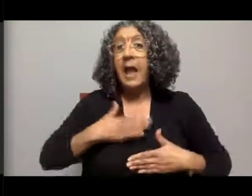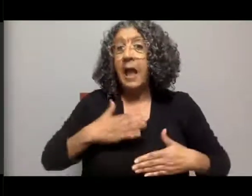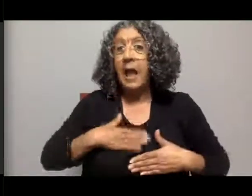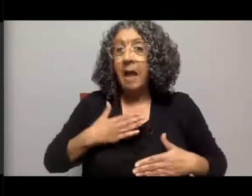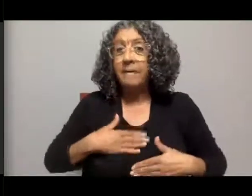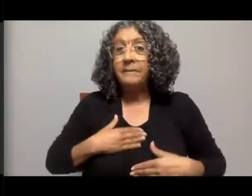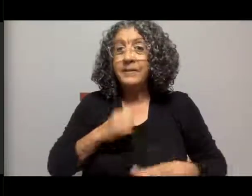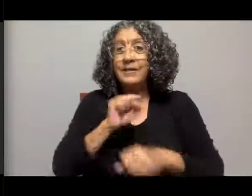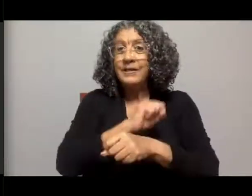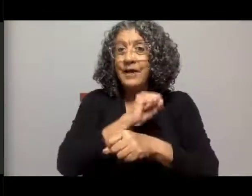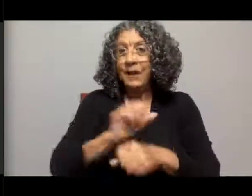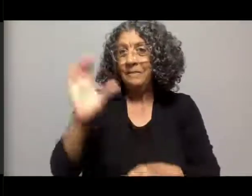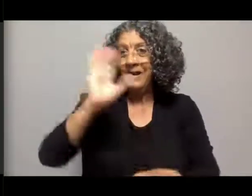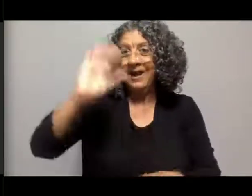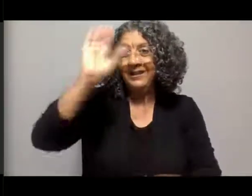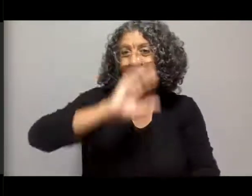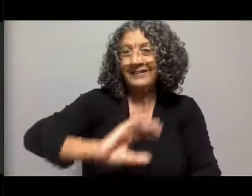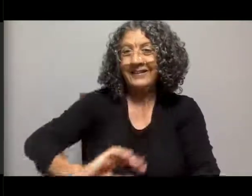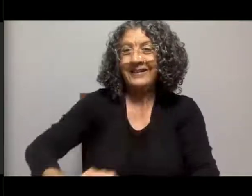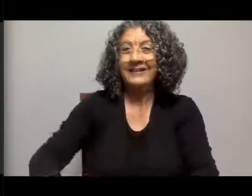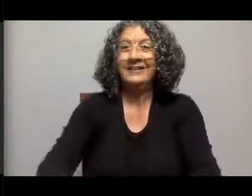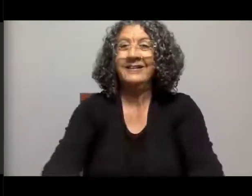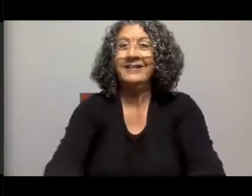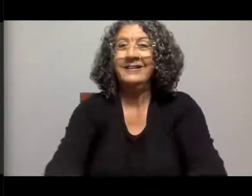Happy job hunting!